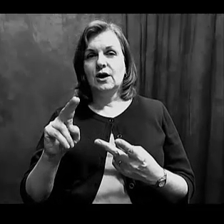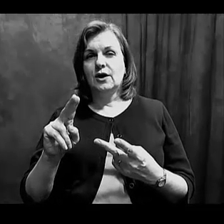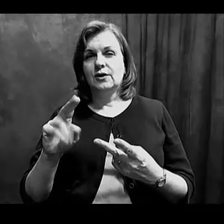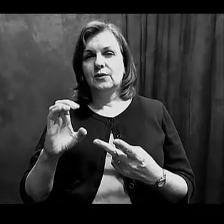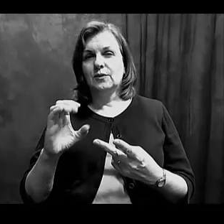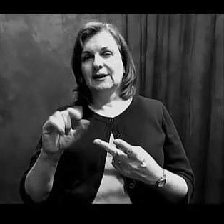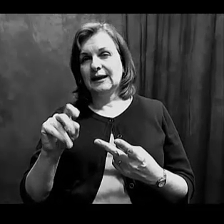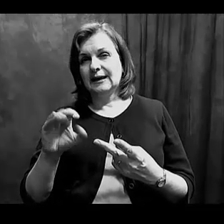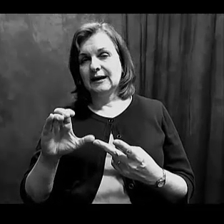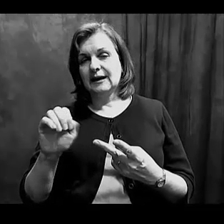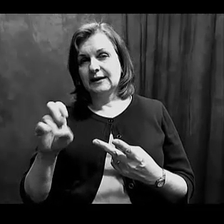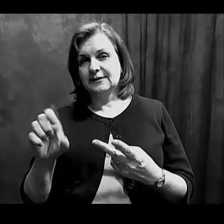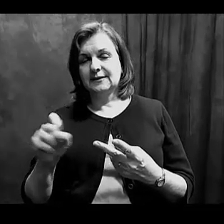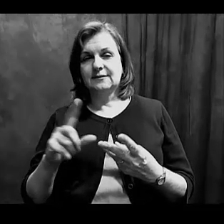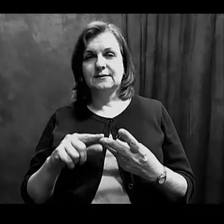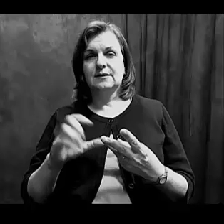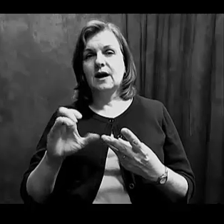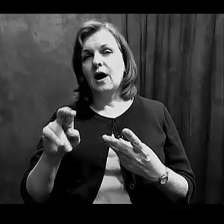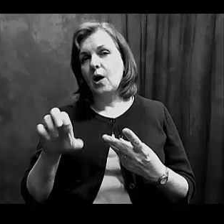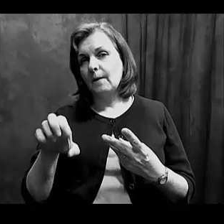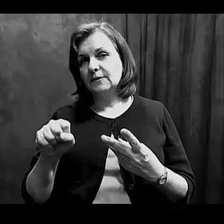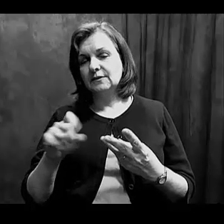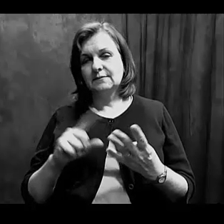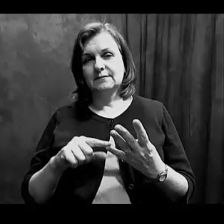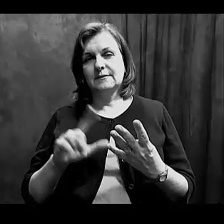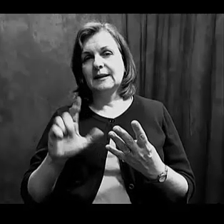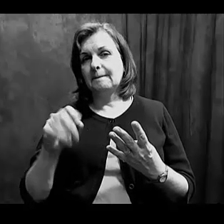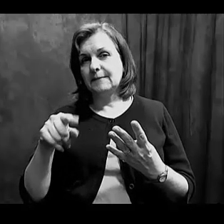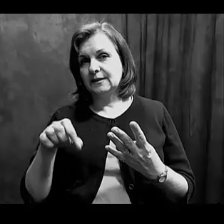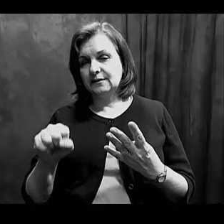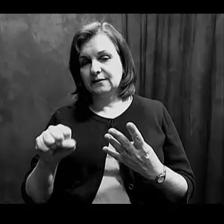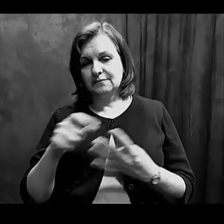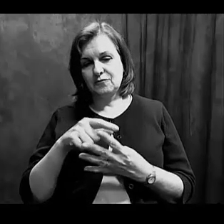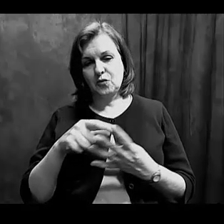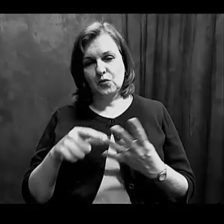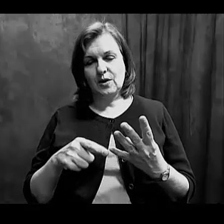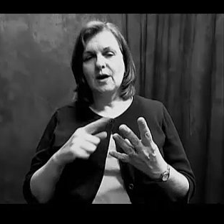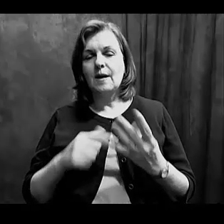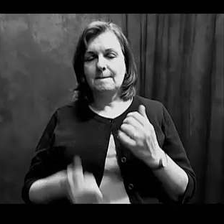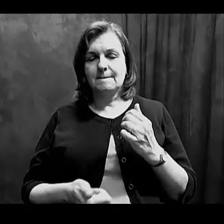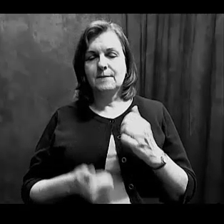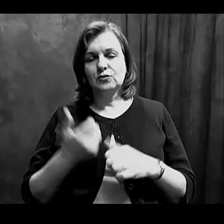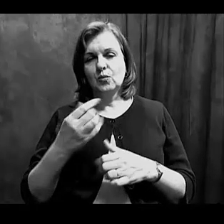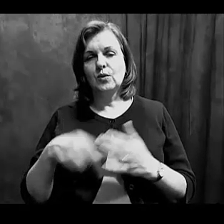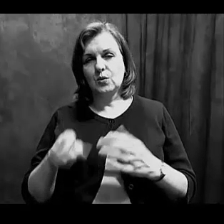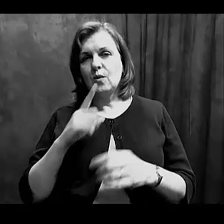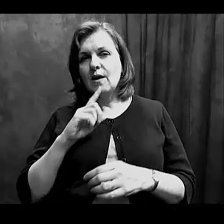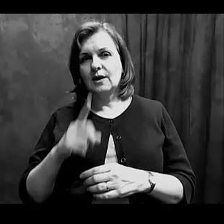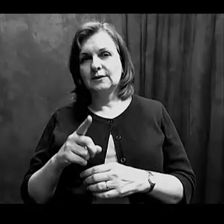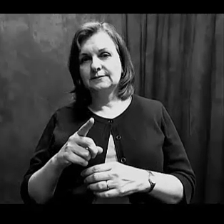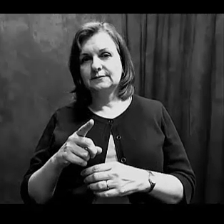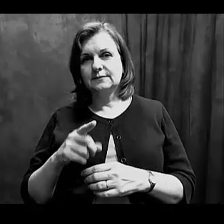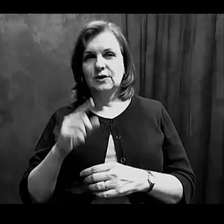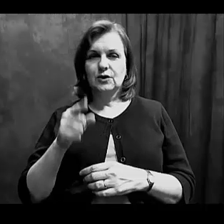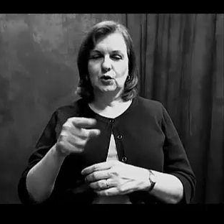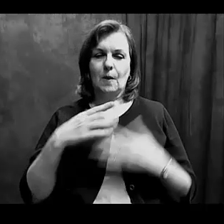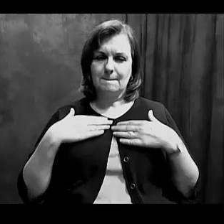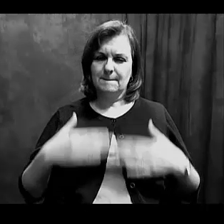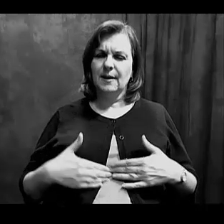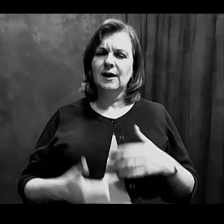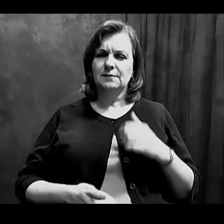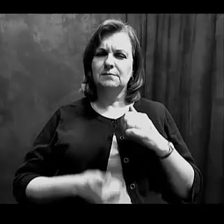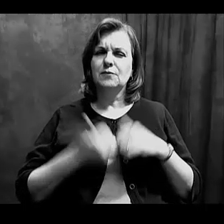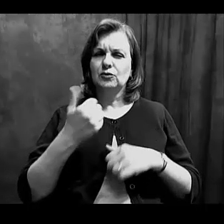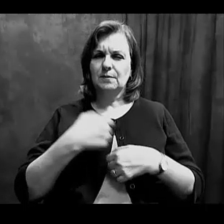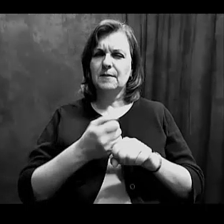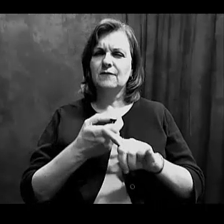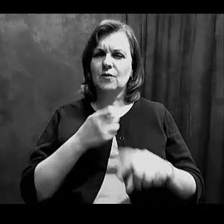and nucleic acids carbohydrates and lipids as being the majority of what you are -- now we know that you are mostly water but if we